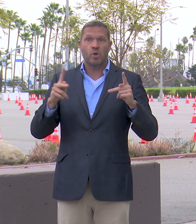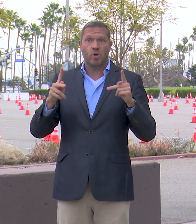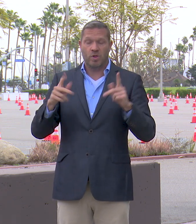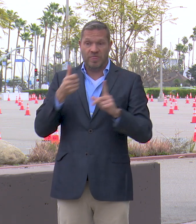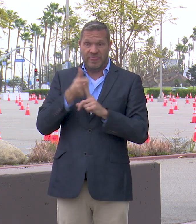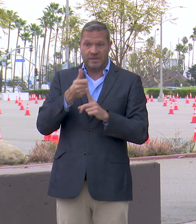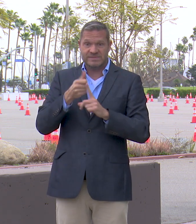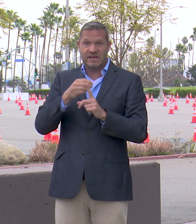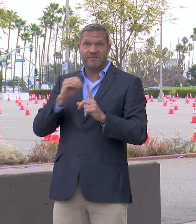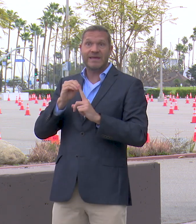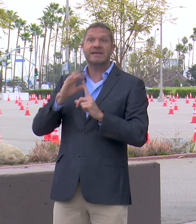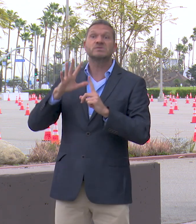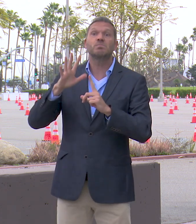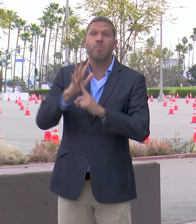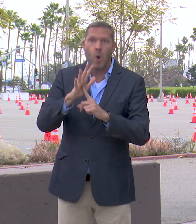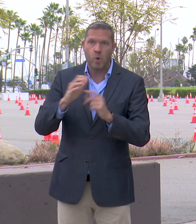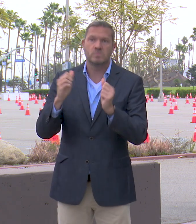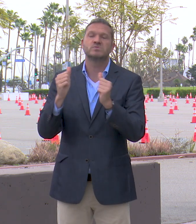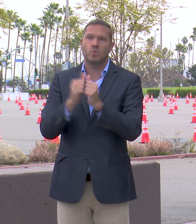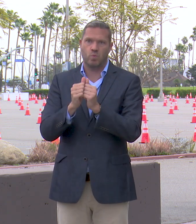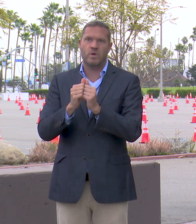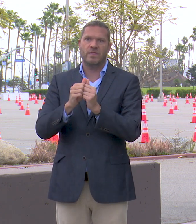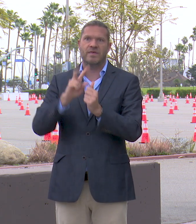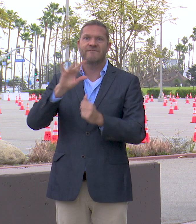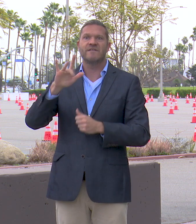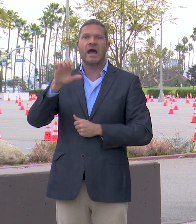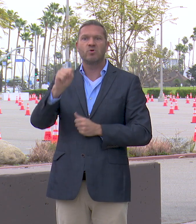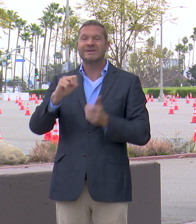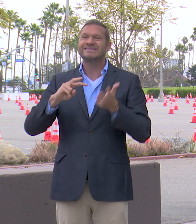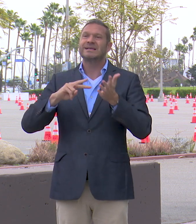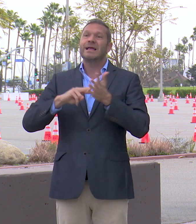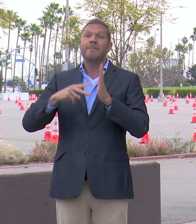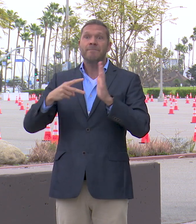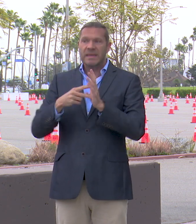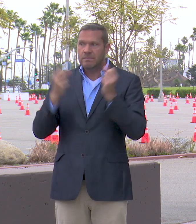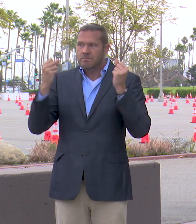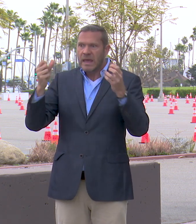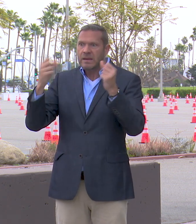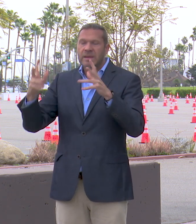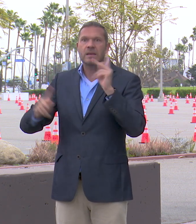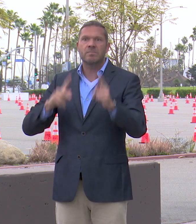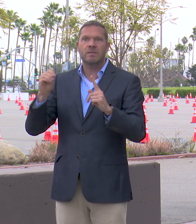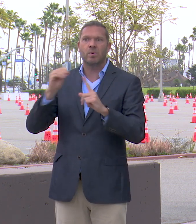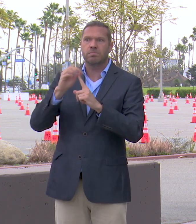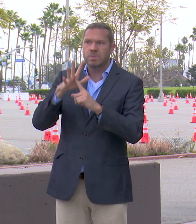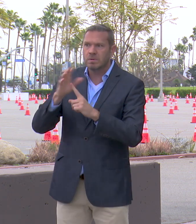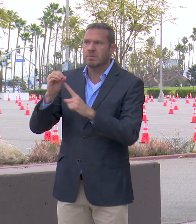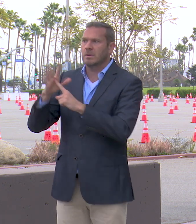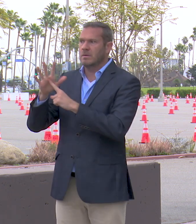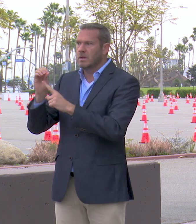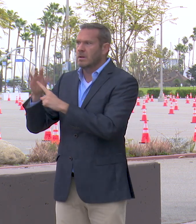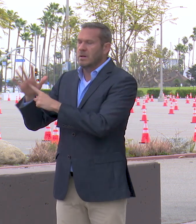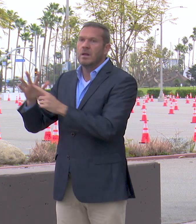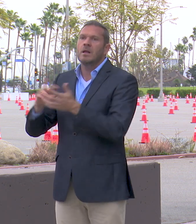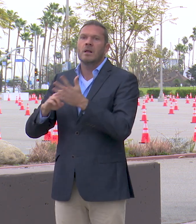And so with so many exposures the trials took a shorter time to see if the vaccine worked.